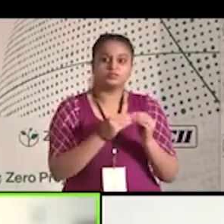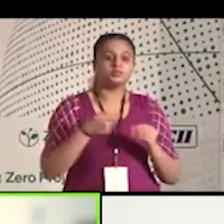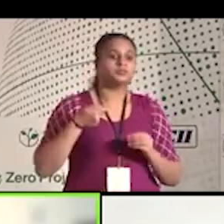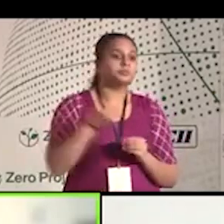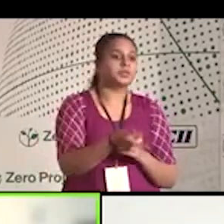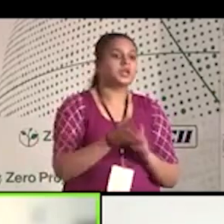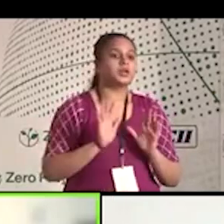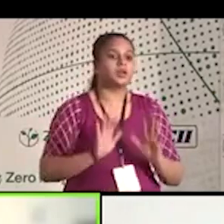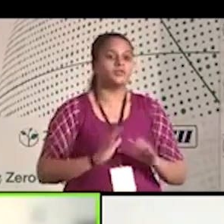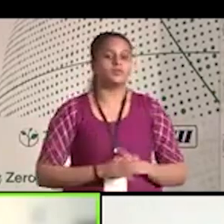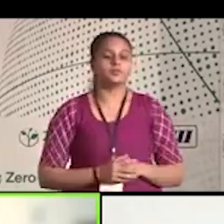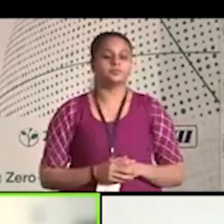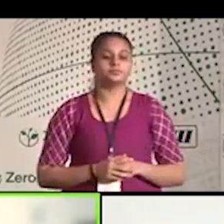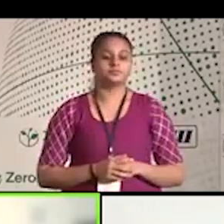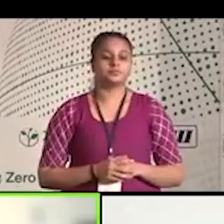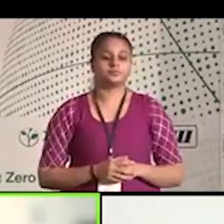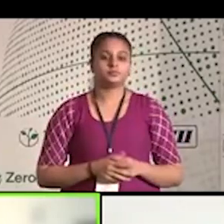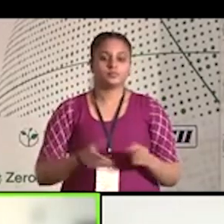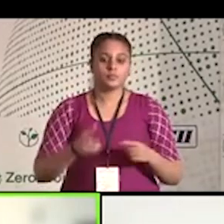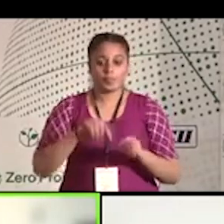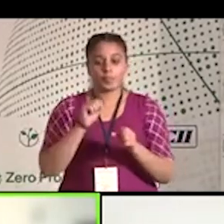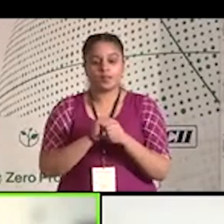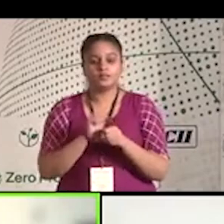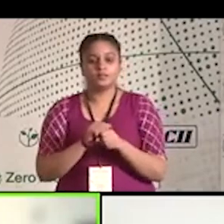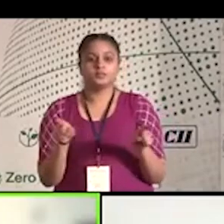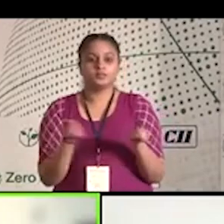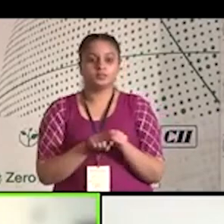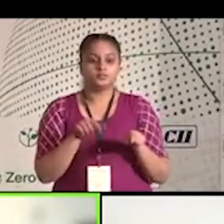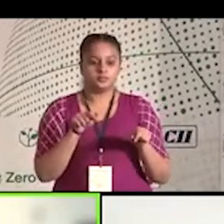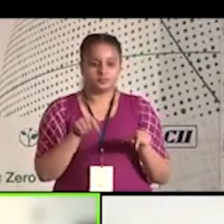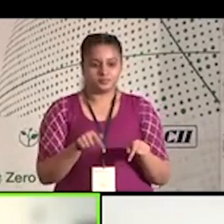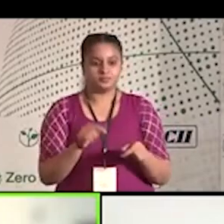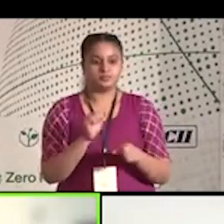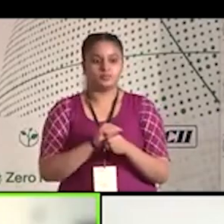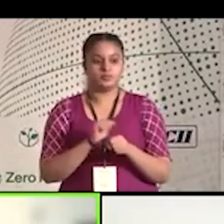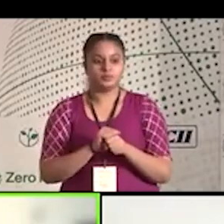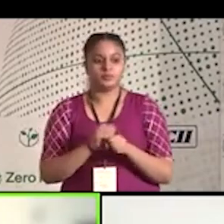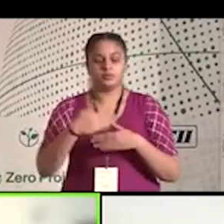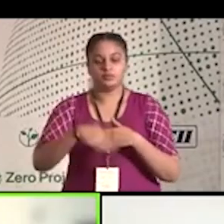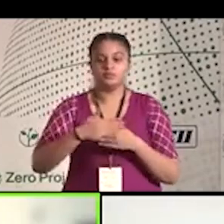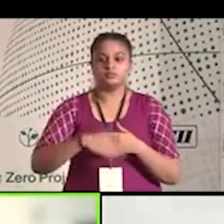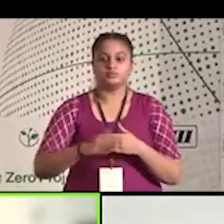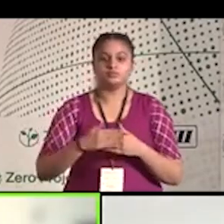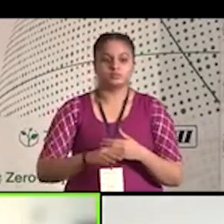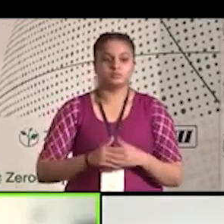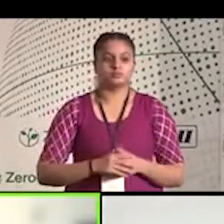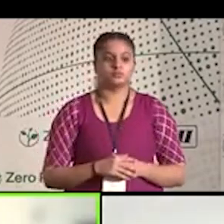So that's how we actually work in this particular recruitment targeted recruitment drive.